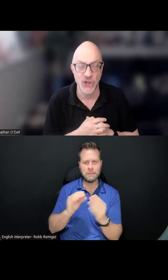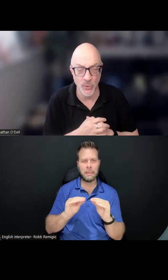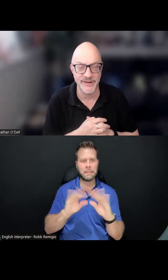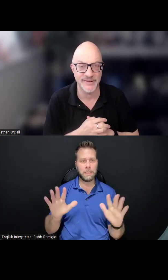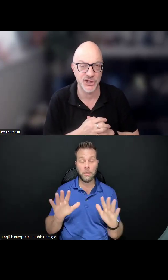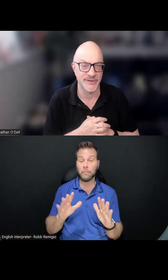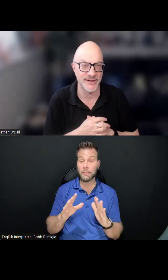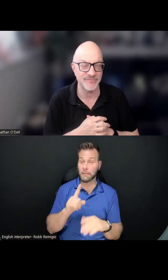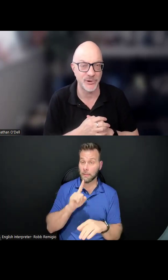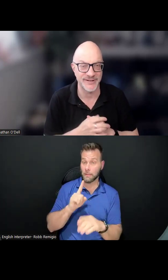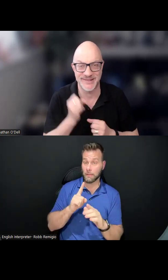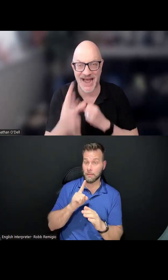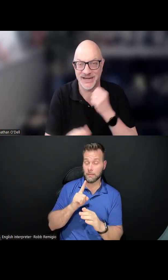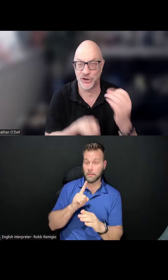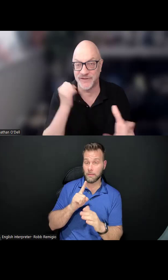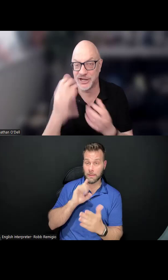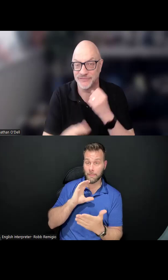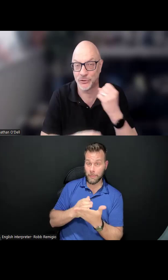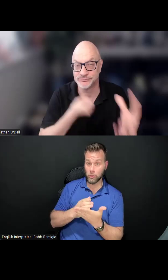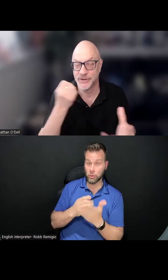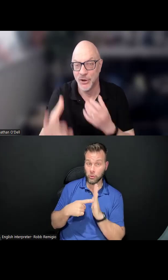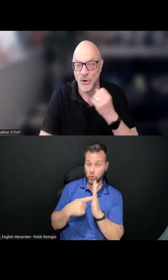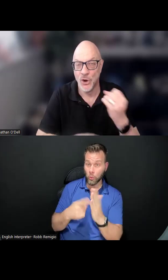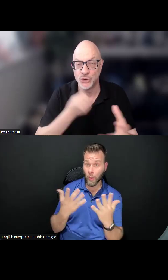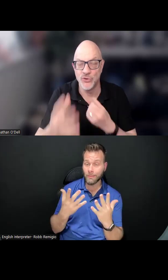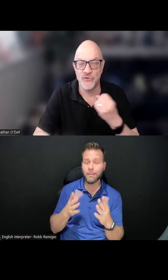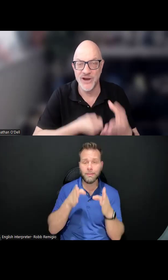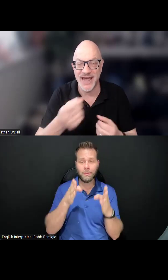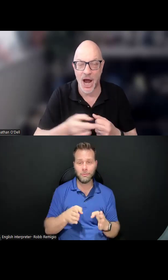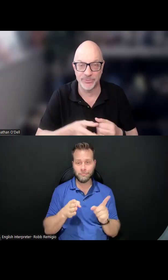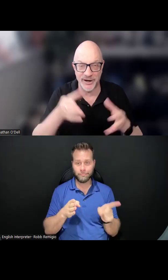It is a little low resolution. What it actually shows is a Deaf person signing on a